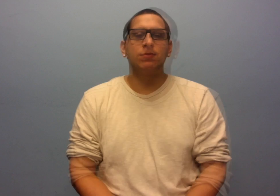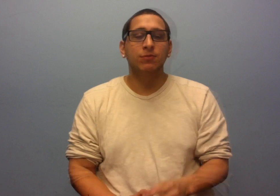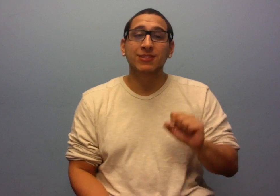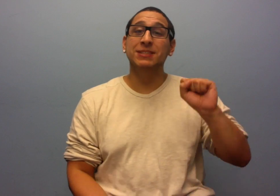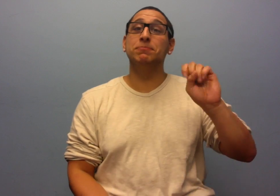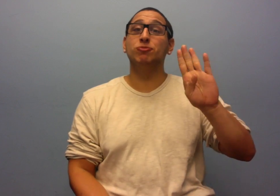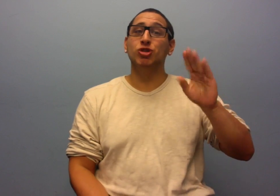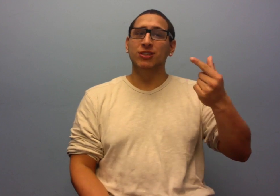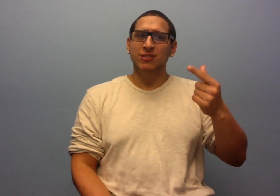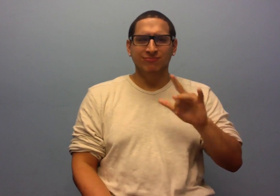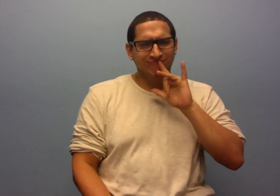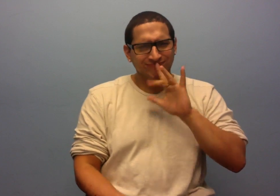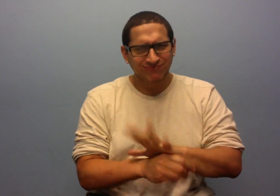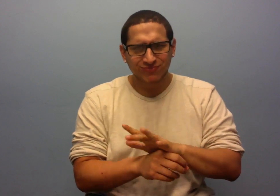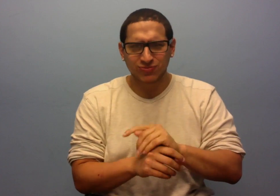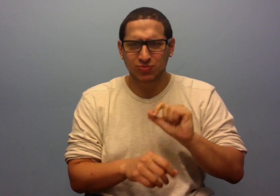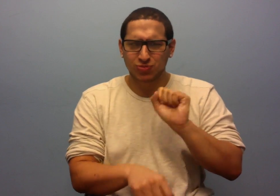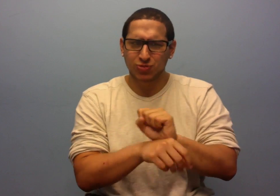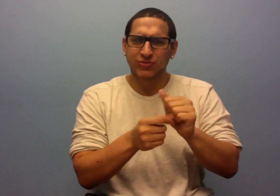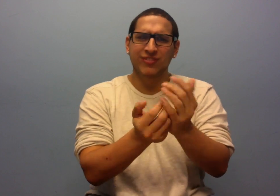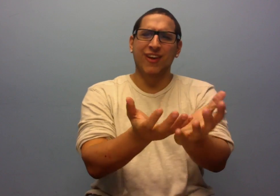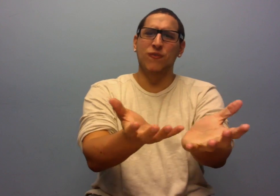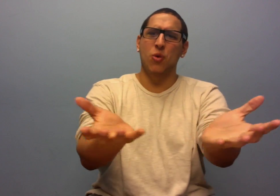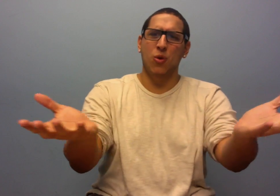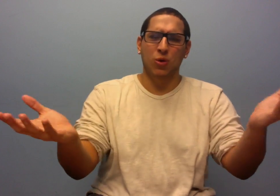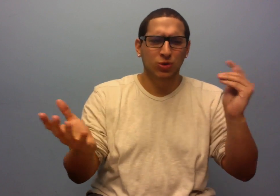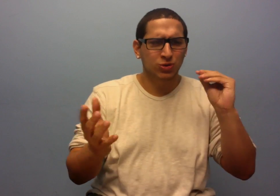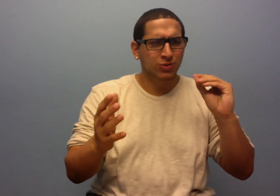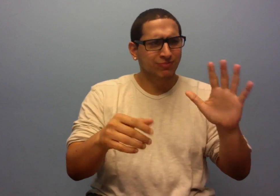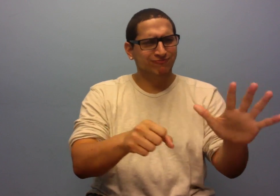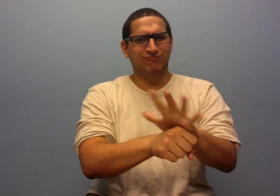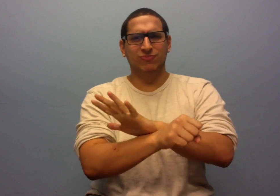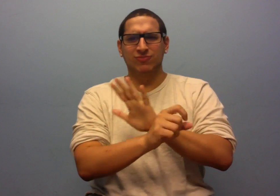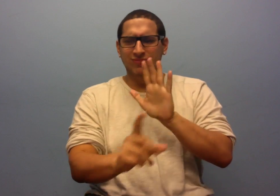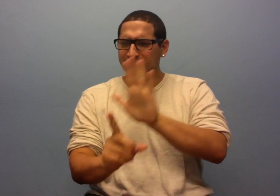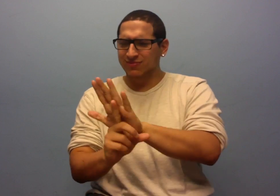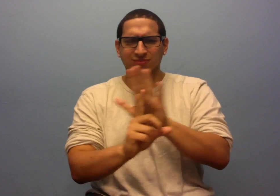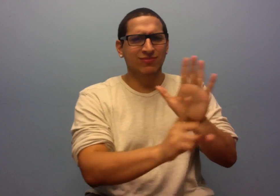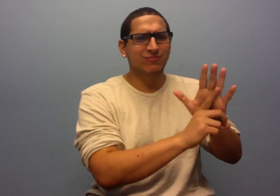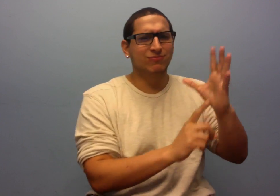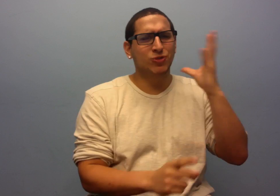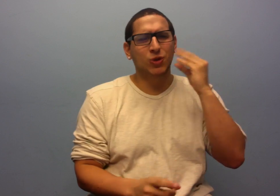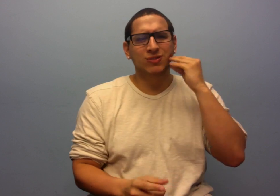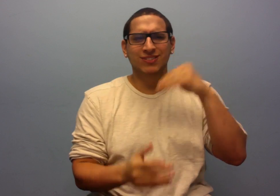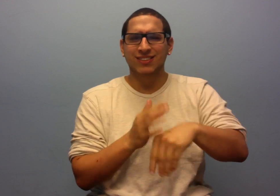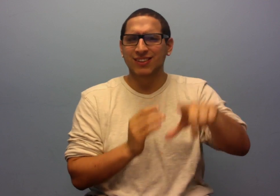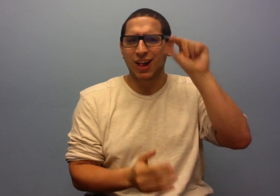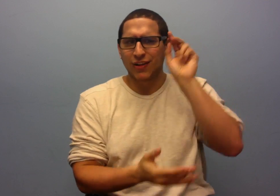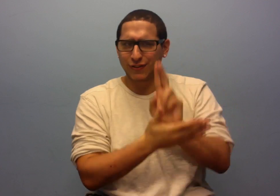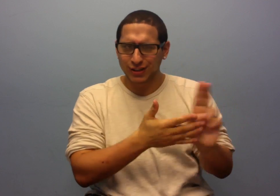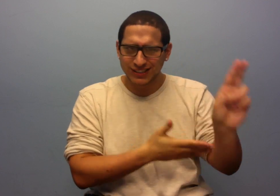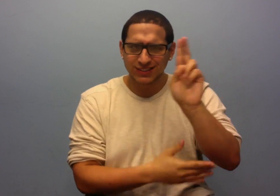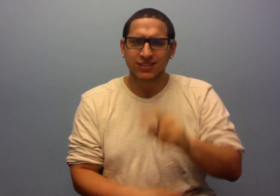Student Body Government is committed to work with everyone to maximize his or her Gallaudet experience.